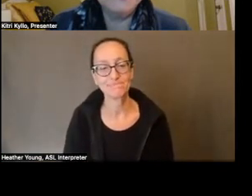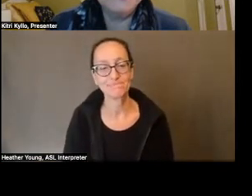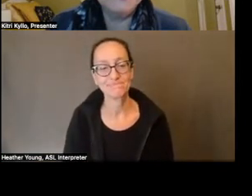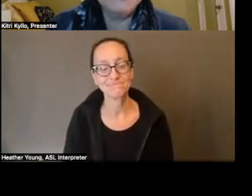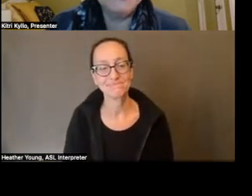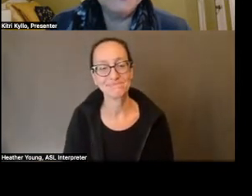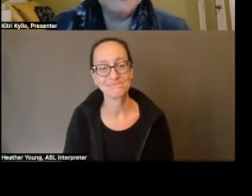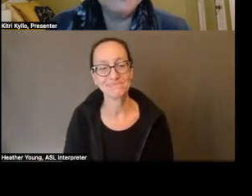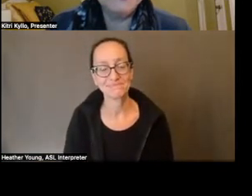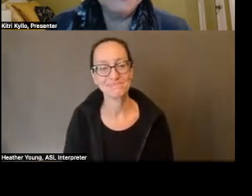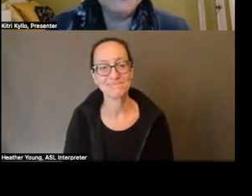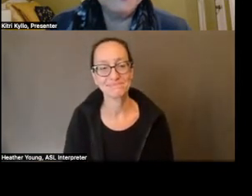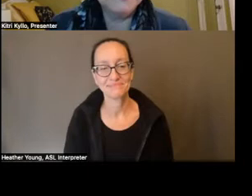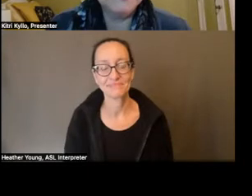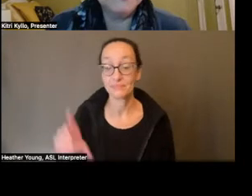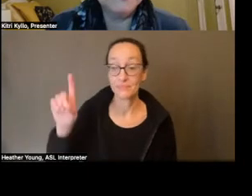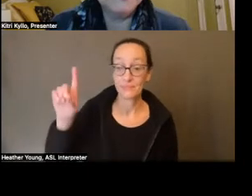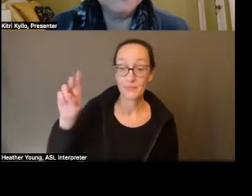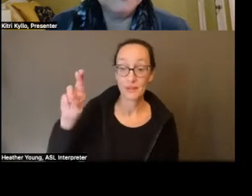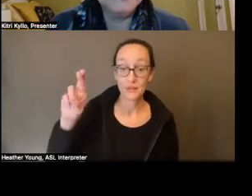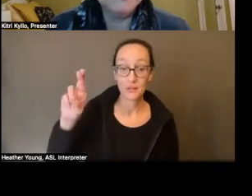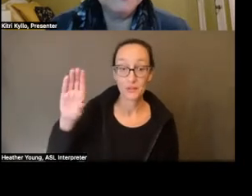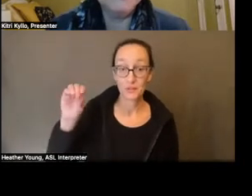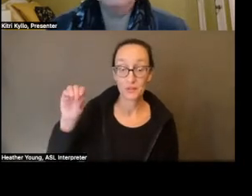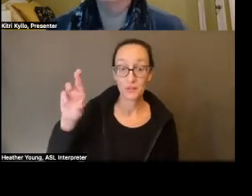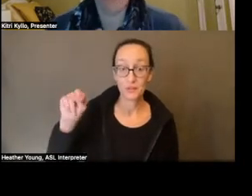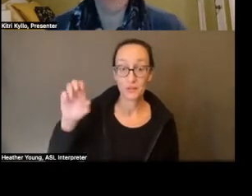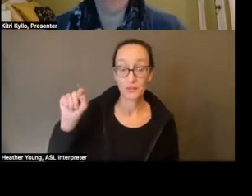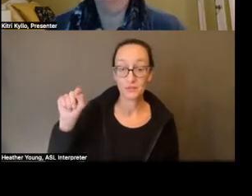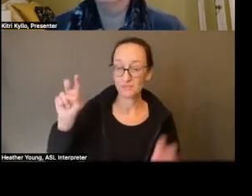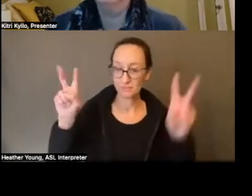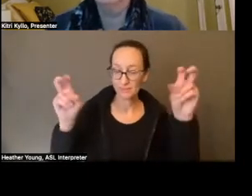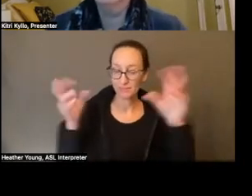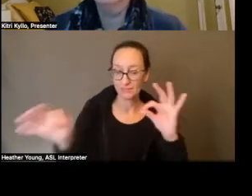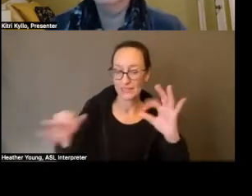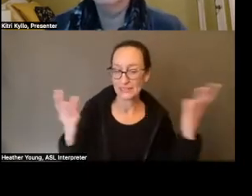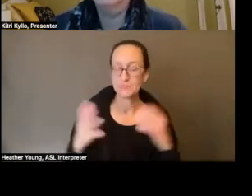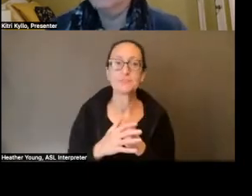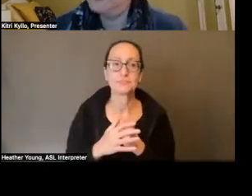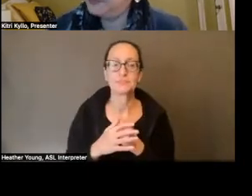Dr. Cornett, he said, "What was needed was a convenient way